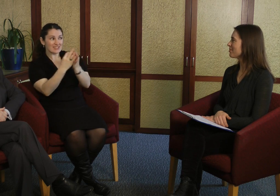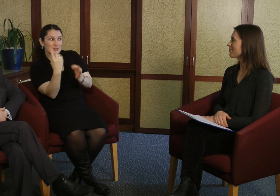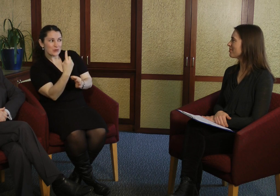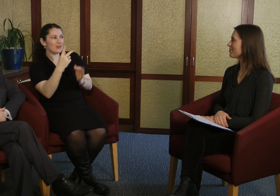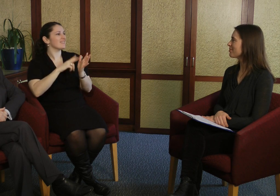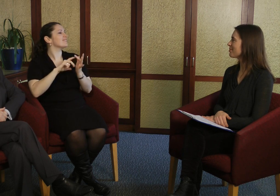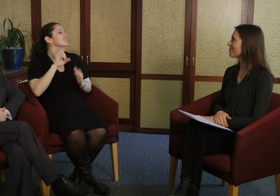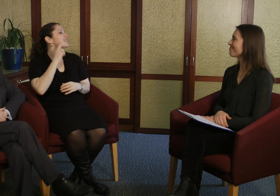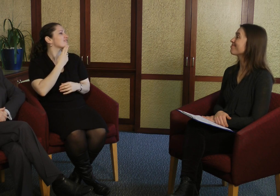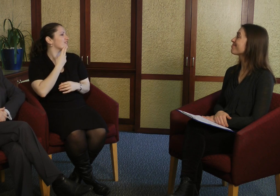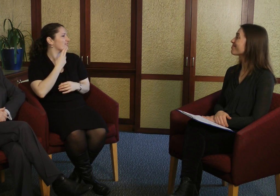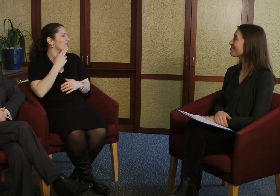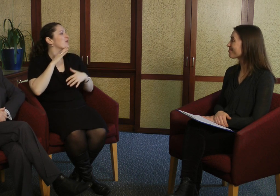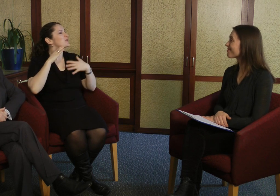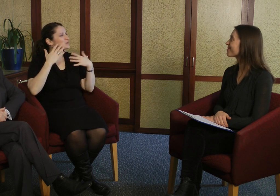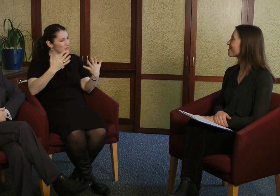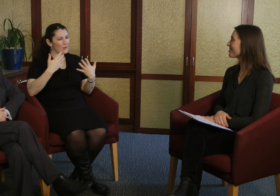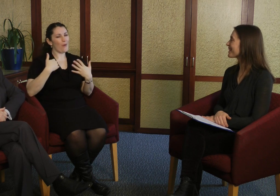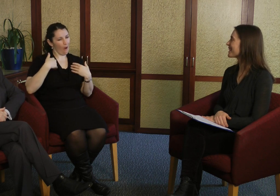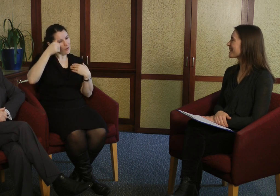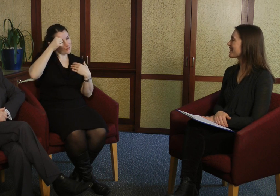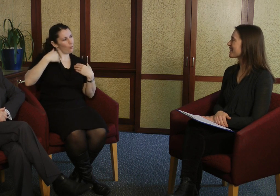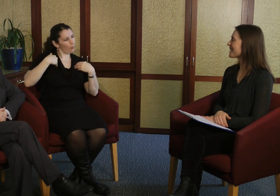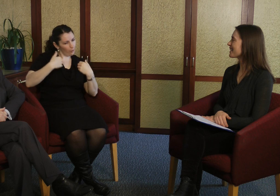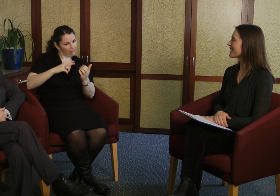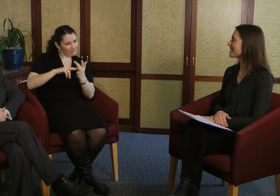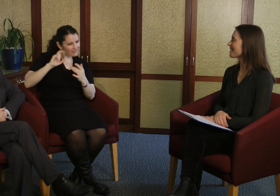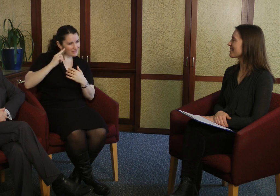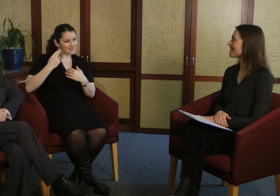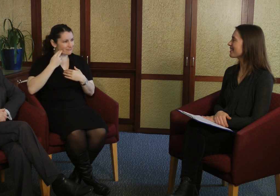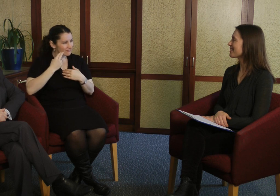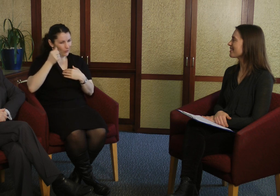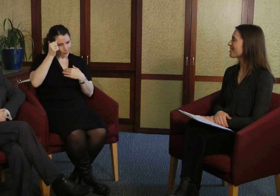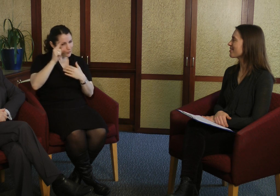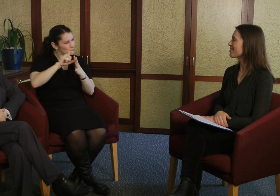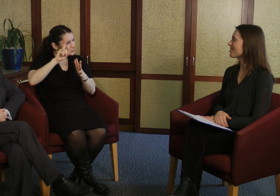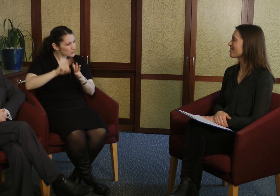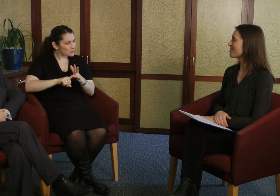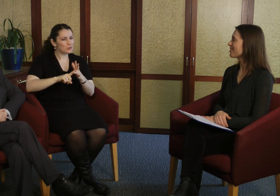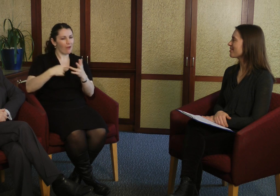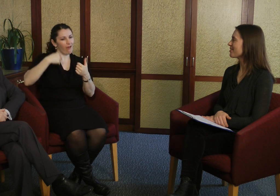I had a good understanding of what Vicdeaf did in that context, and a really good relationship